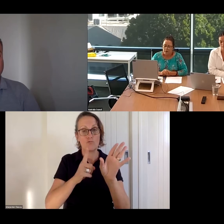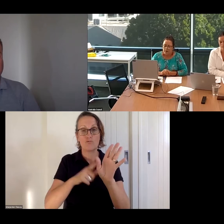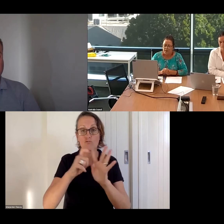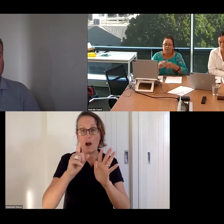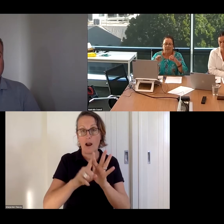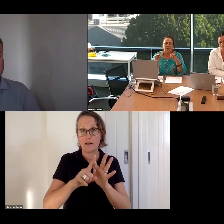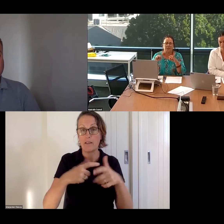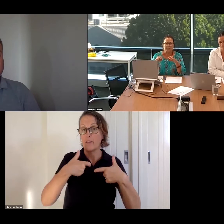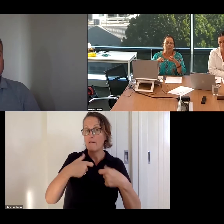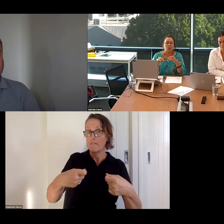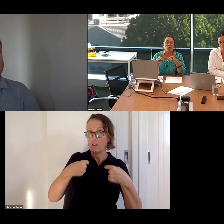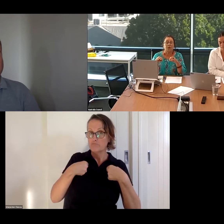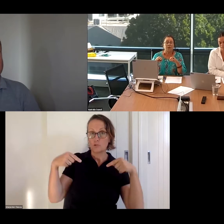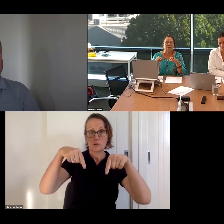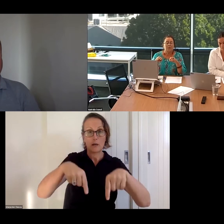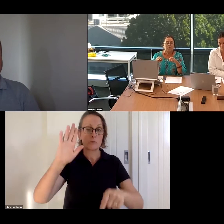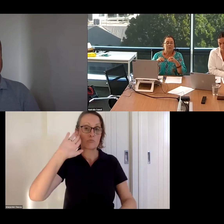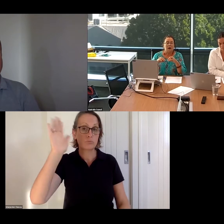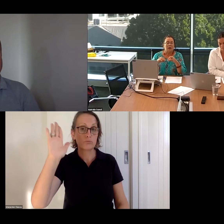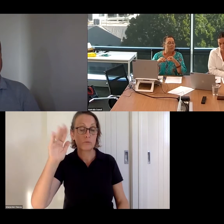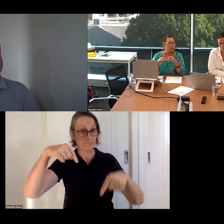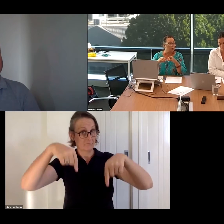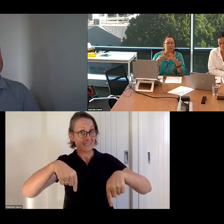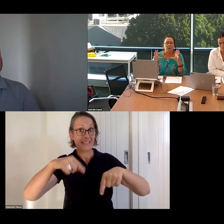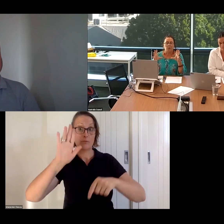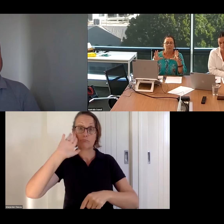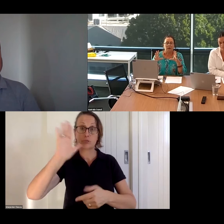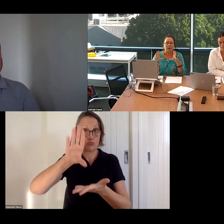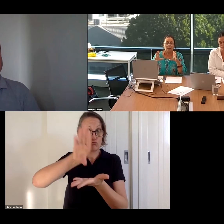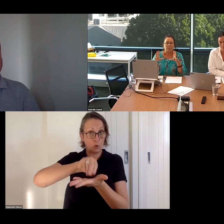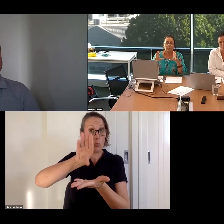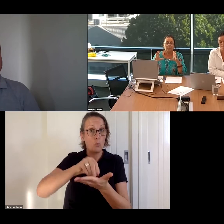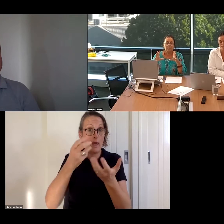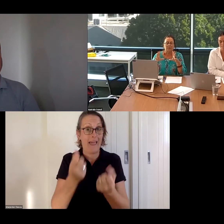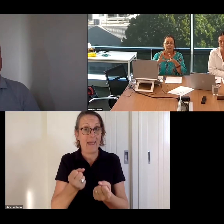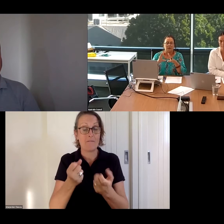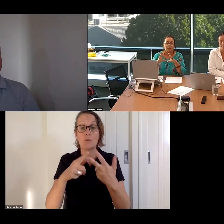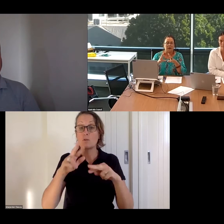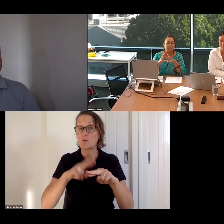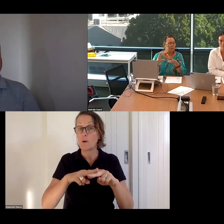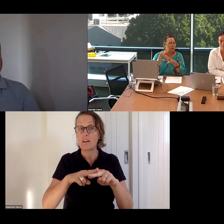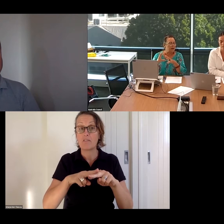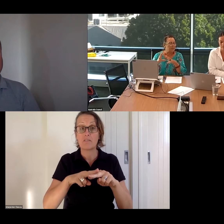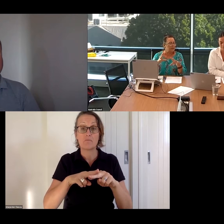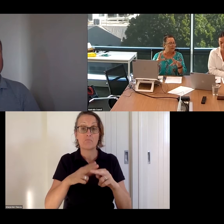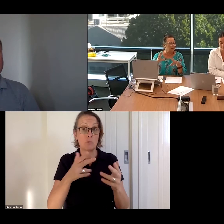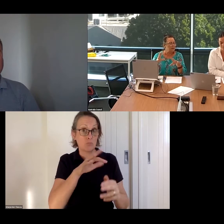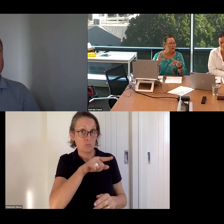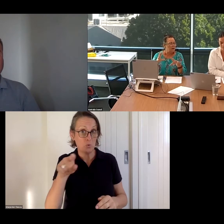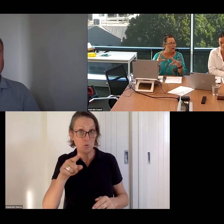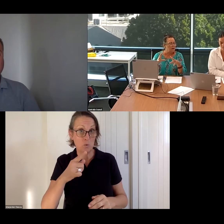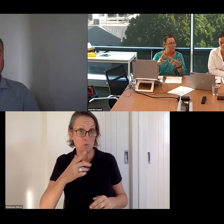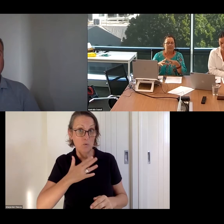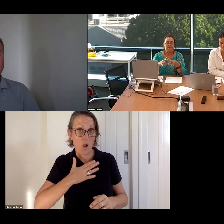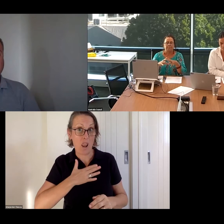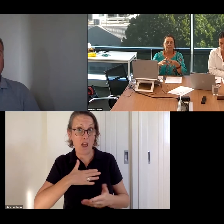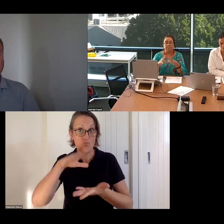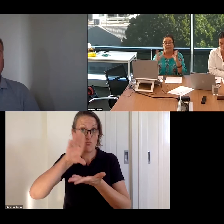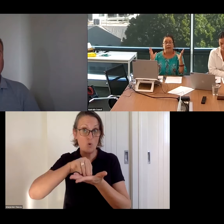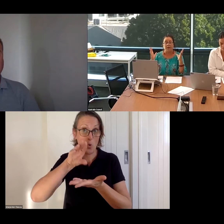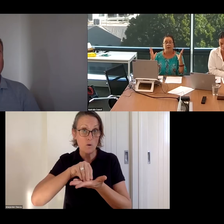This session is being recorded. So if anyone is uncomfortable with that, best bail out now.